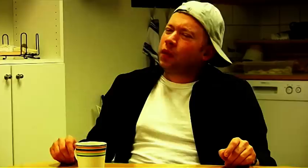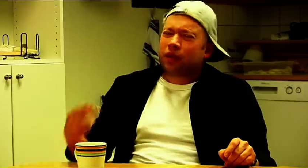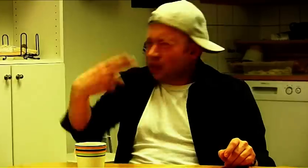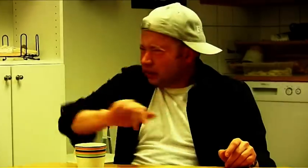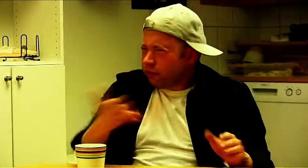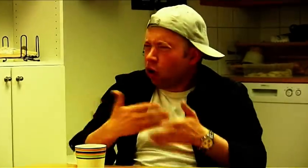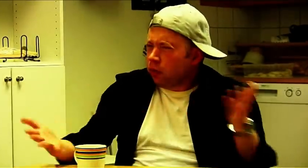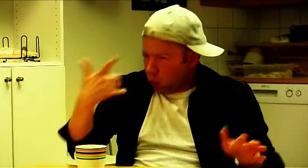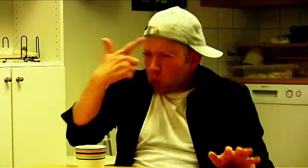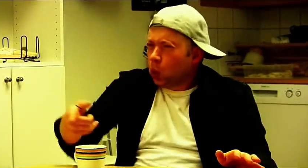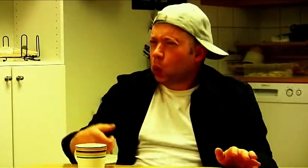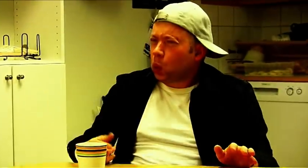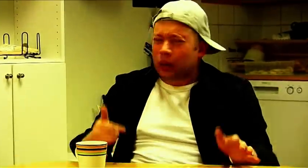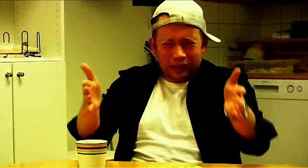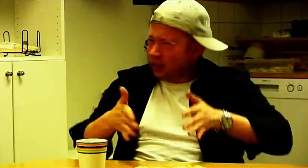Of course I didn't pee in bed, what do you think. But I have peed myself-